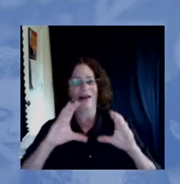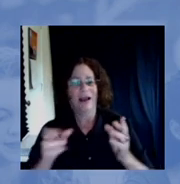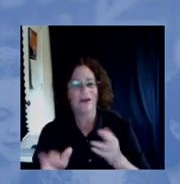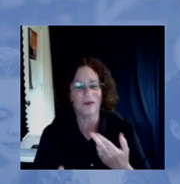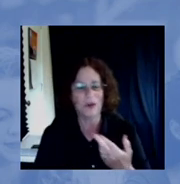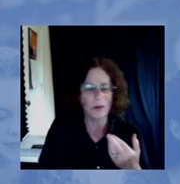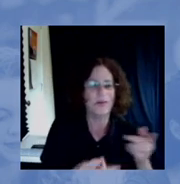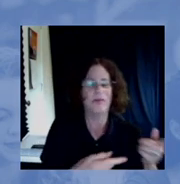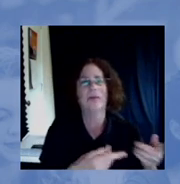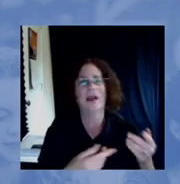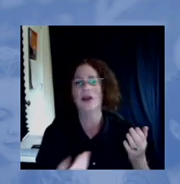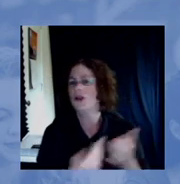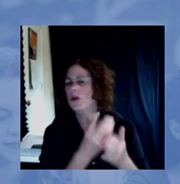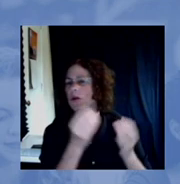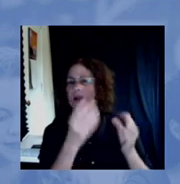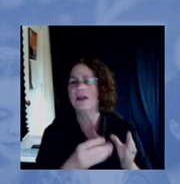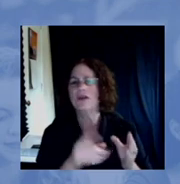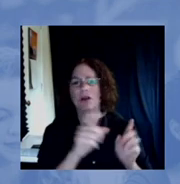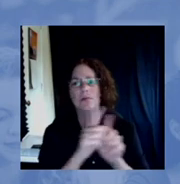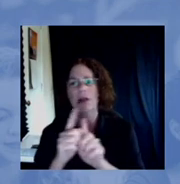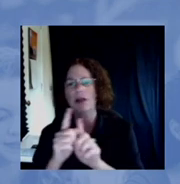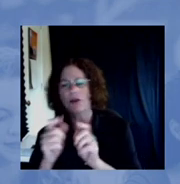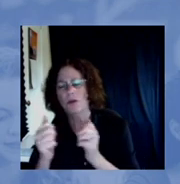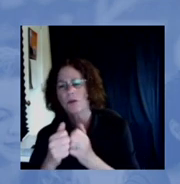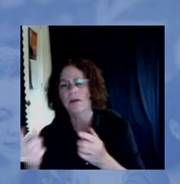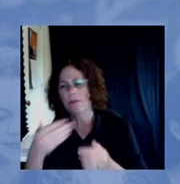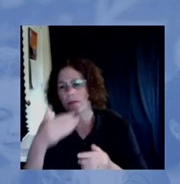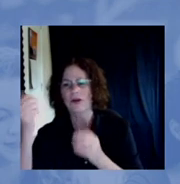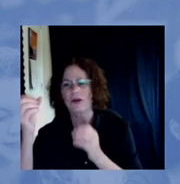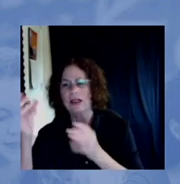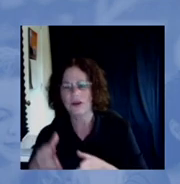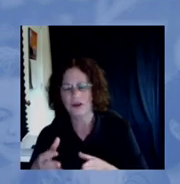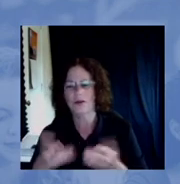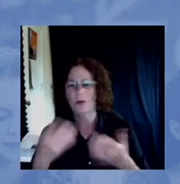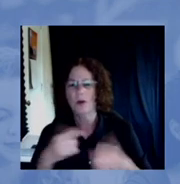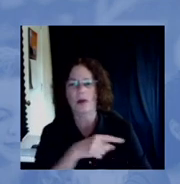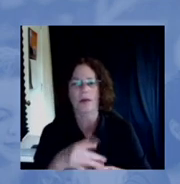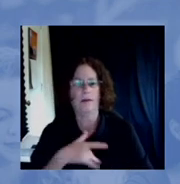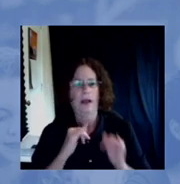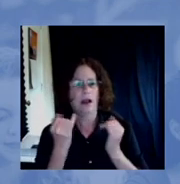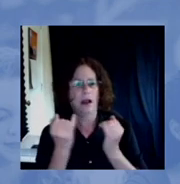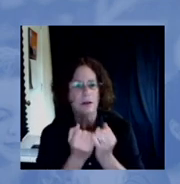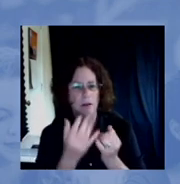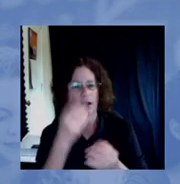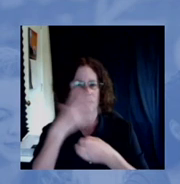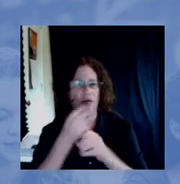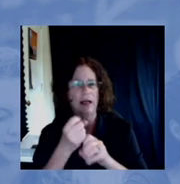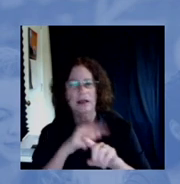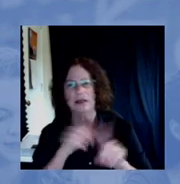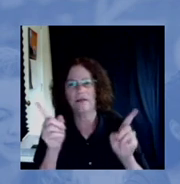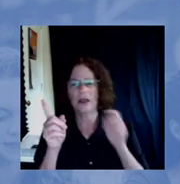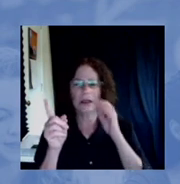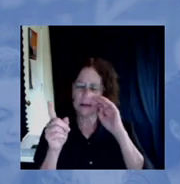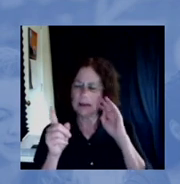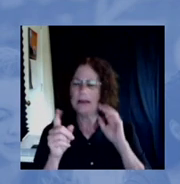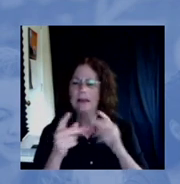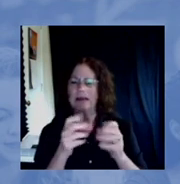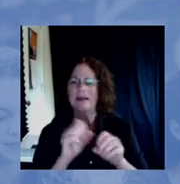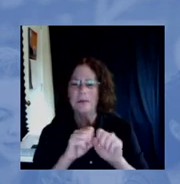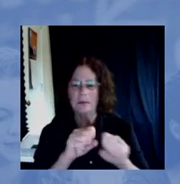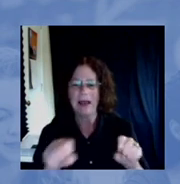MENTORED TEACHERS AND PREVENT THEM FROM FEELING ISOLATED AND HAVE THEM DISCUSS CHALLENGES